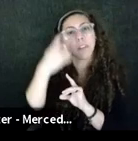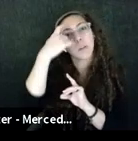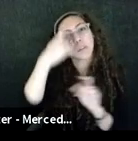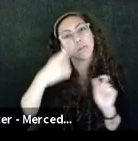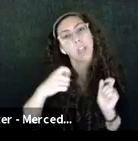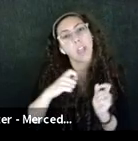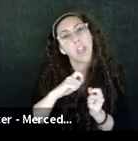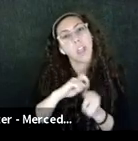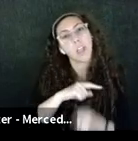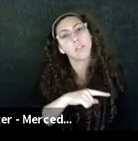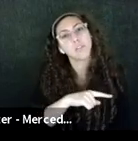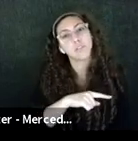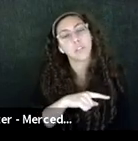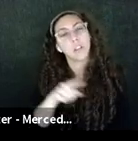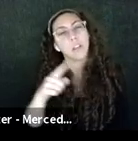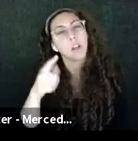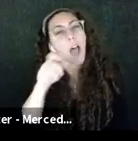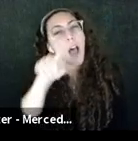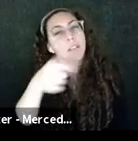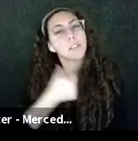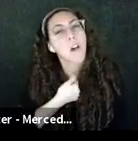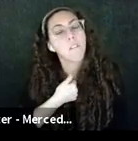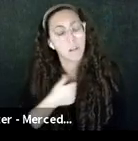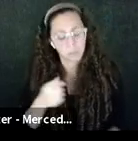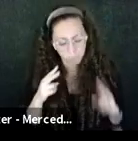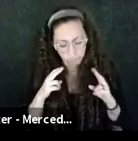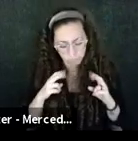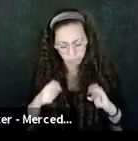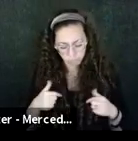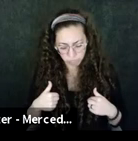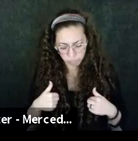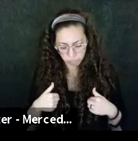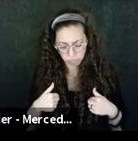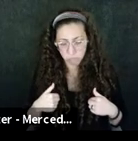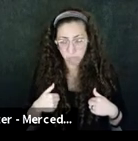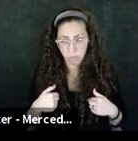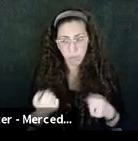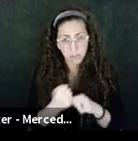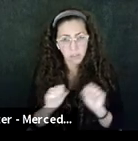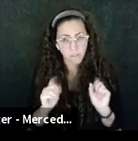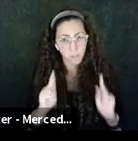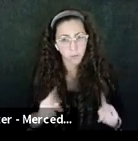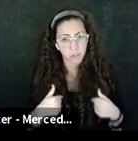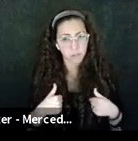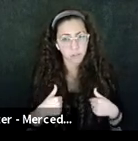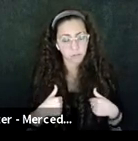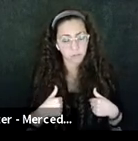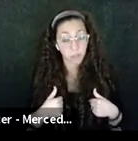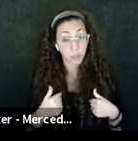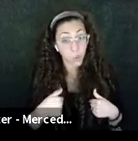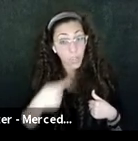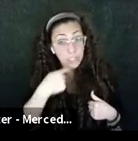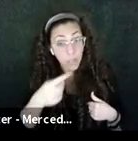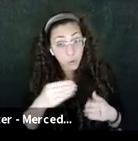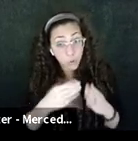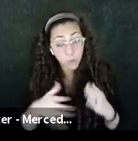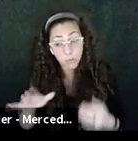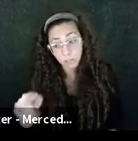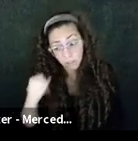Jason Williams: Do you do you go out of your way to let students know if you need something please come to me. That's why I'm here.